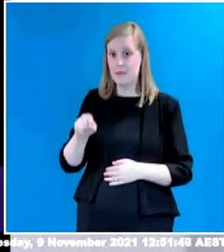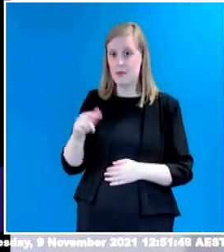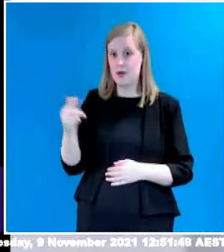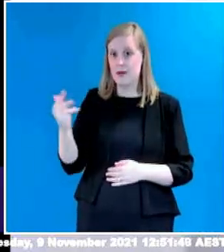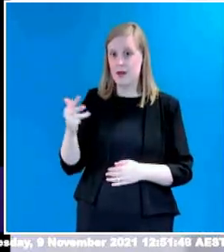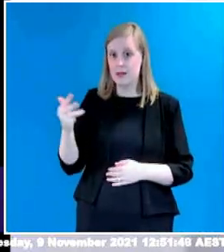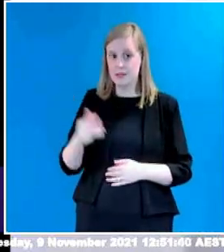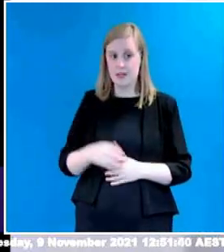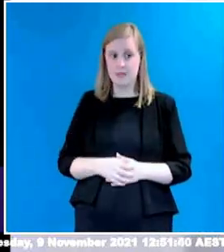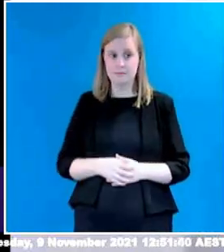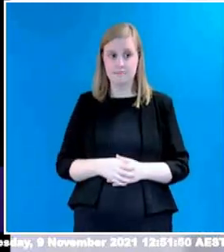Yes, that can be done, thank you.